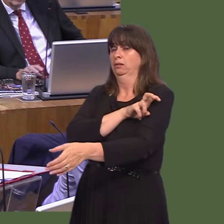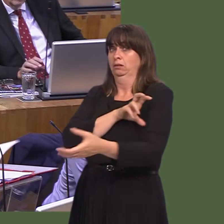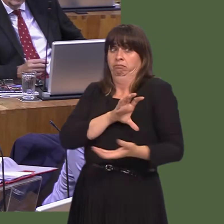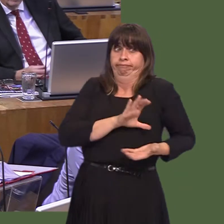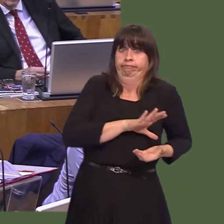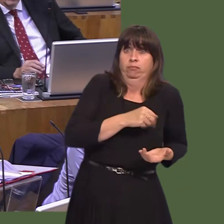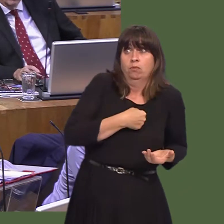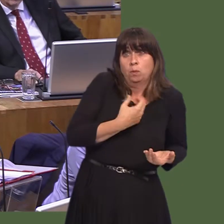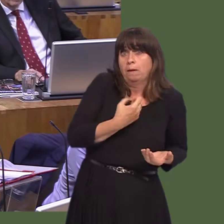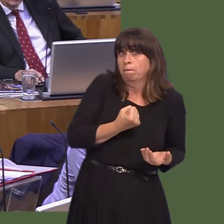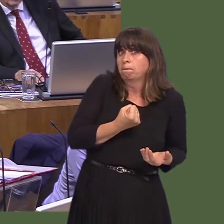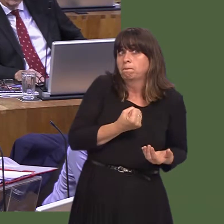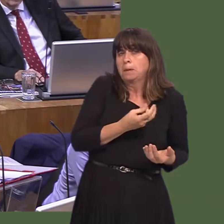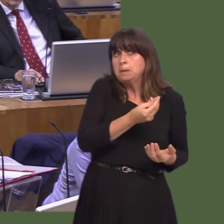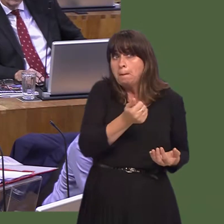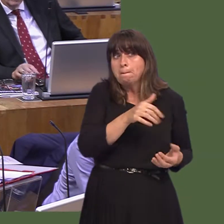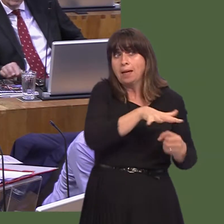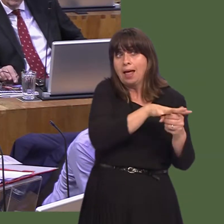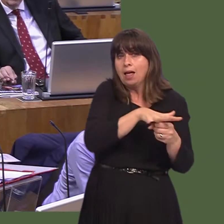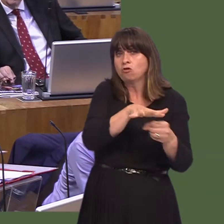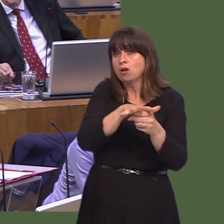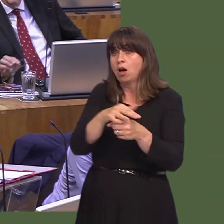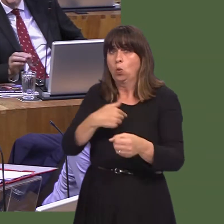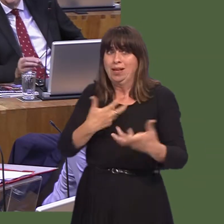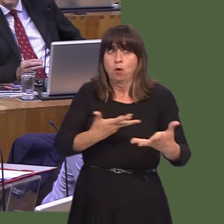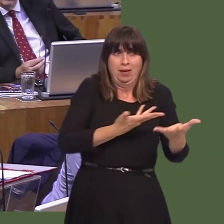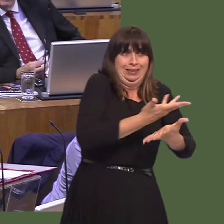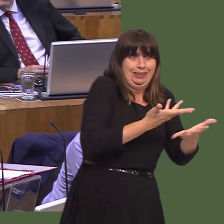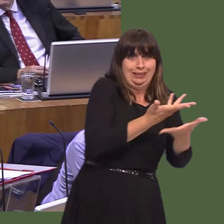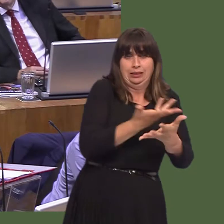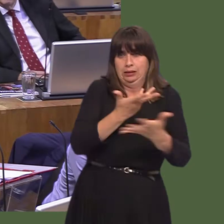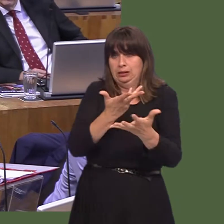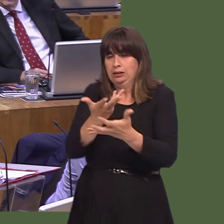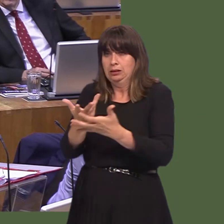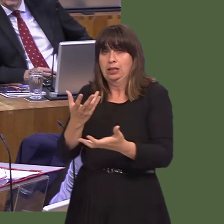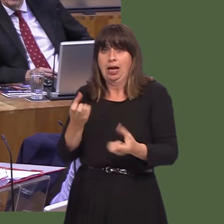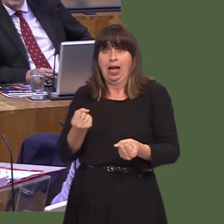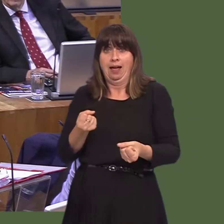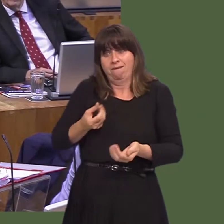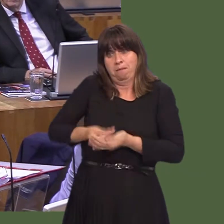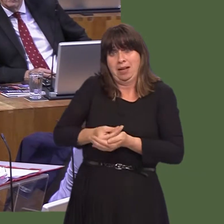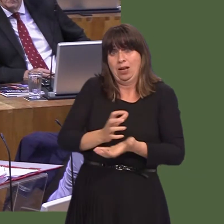So, yes, we have a number of groups where we are talking to stakeholders. We also have money on the table.